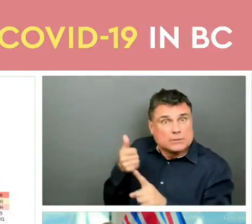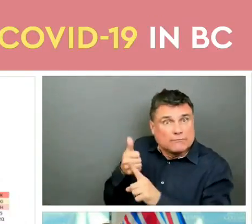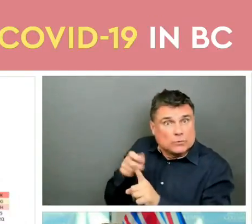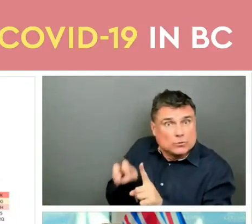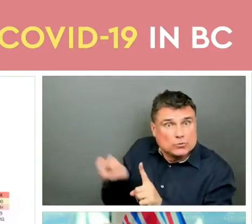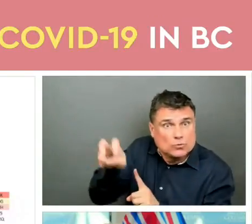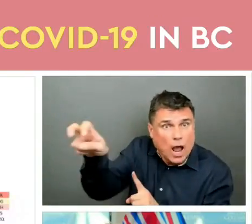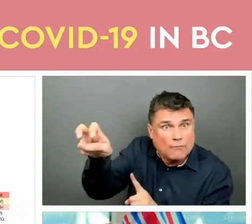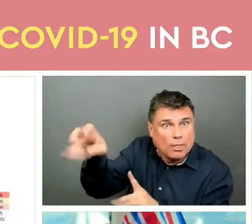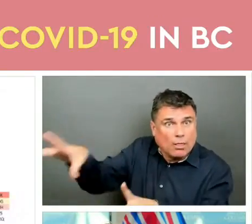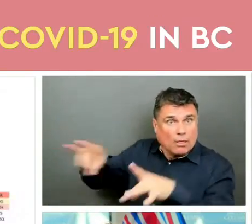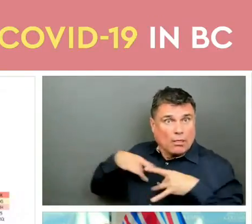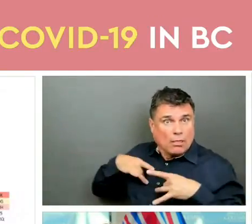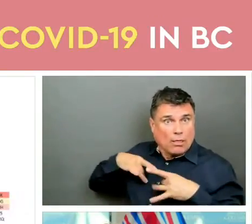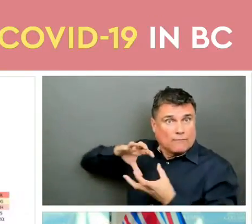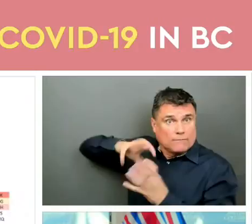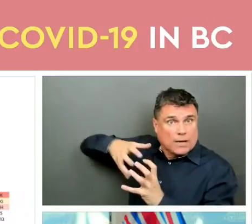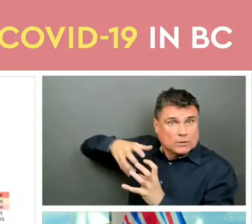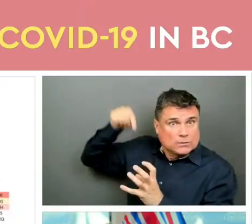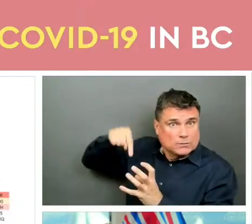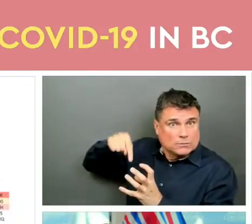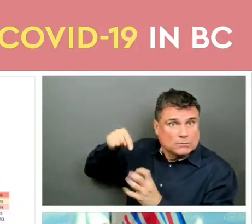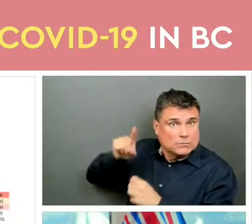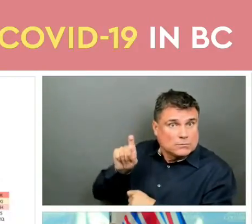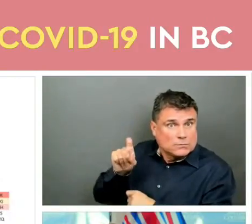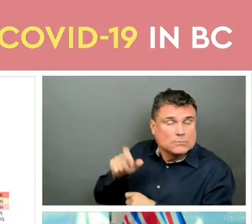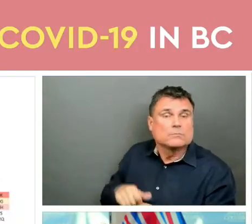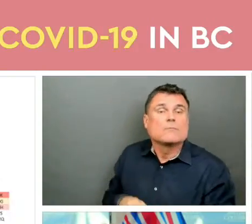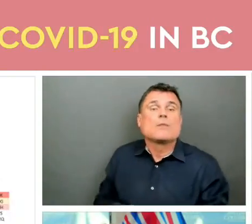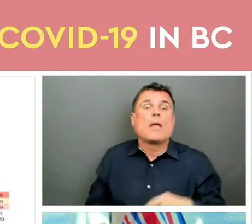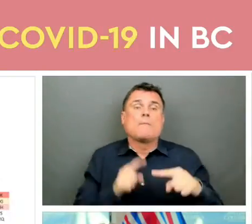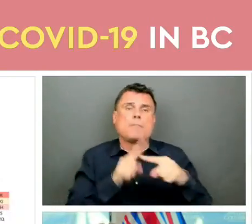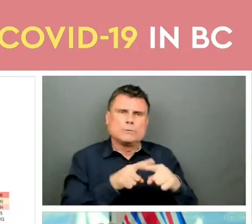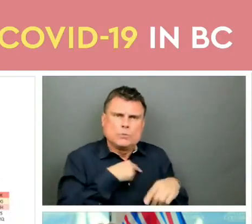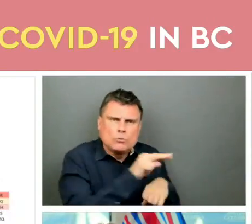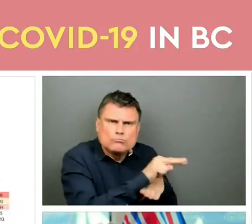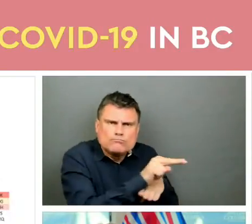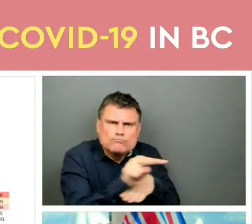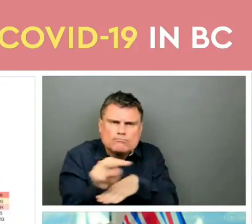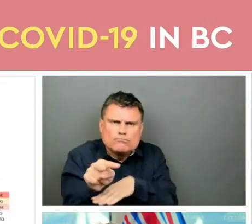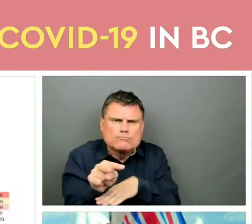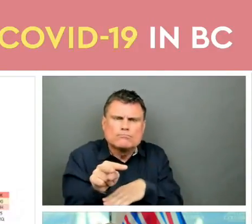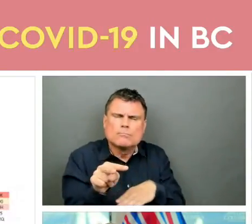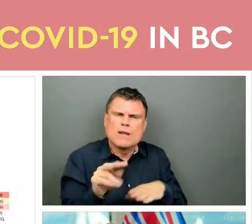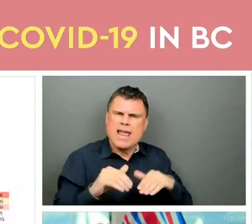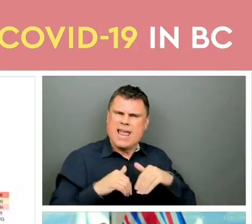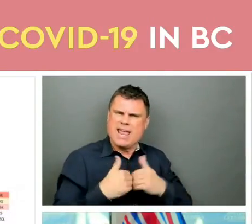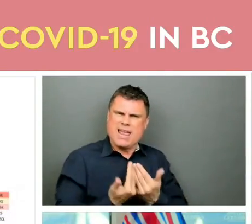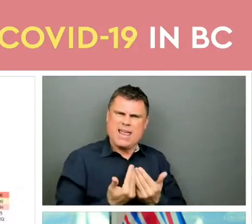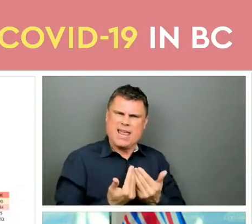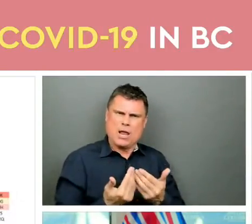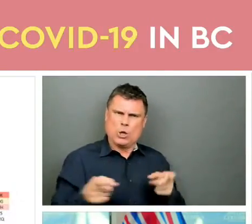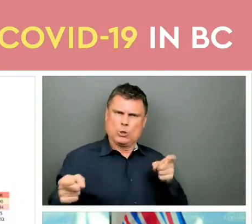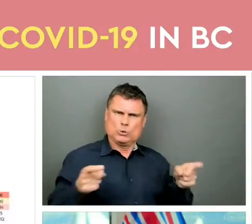and understand how with can best manage those out breaks, determine the proportion of travellers who have variants of concern, and